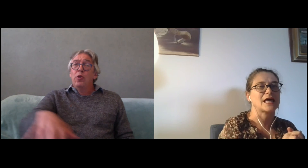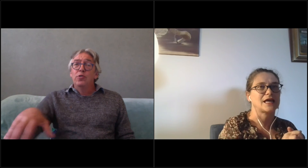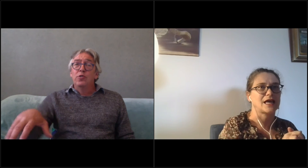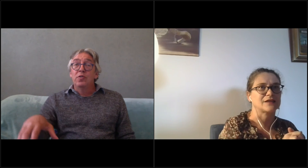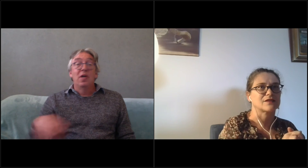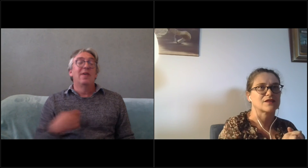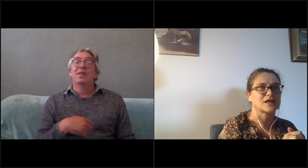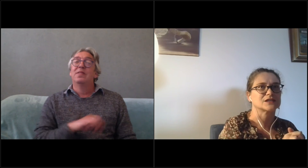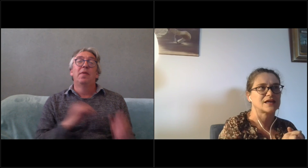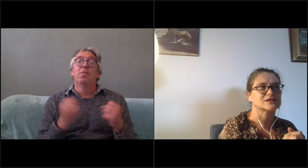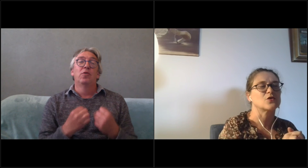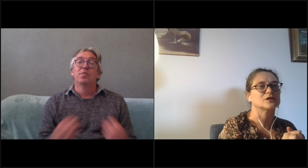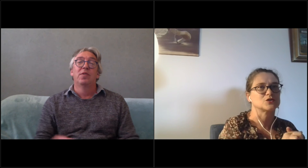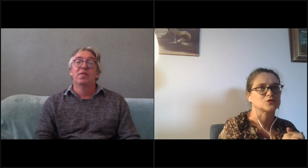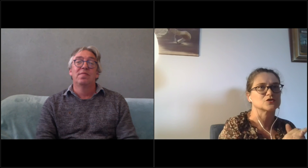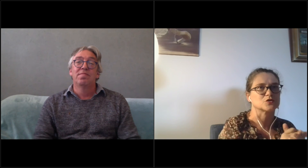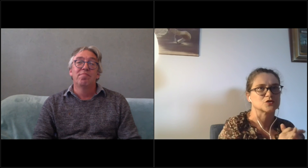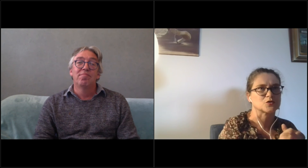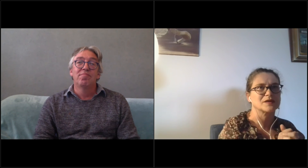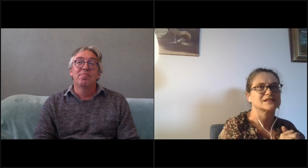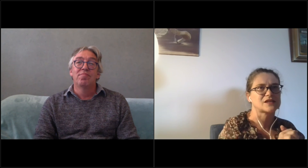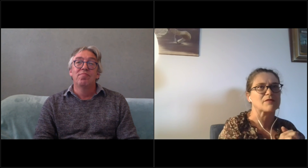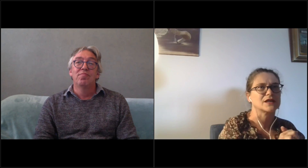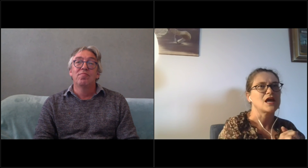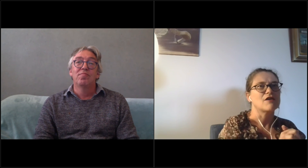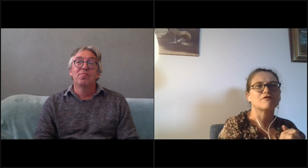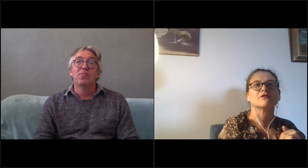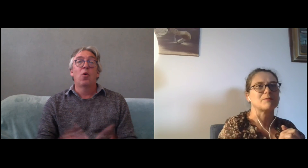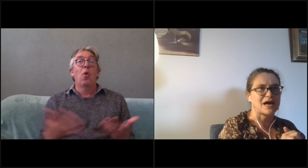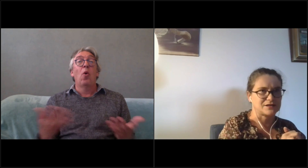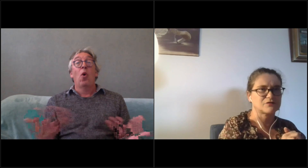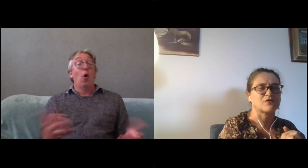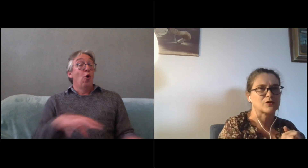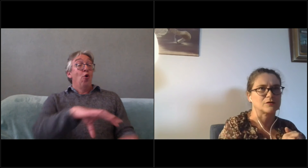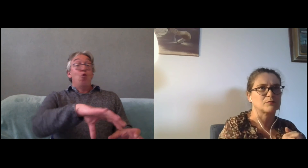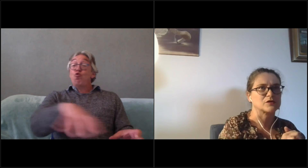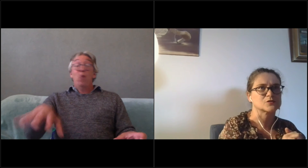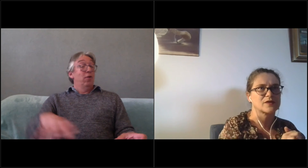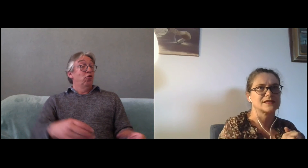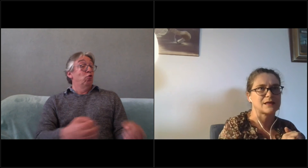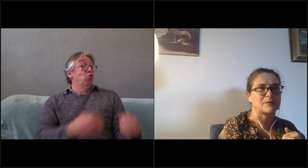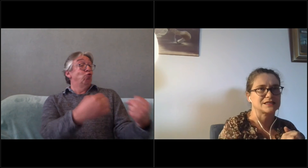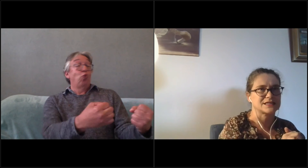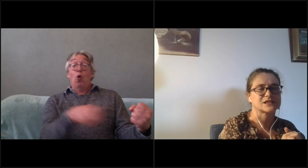and that is going to be something bad for persons with disabilities.